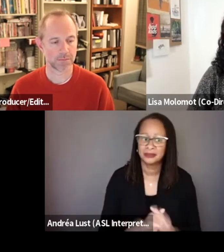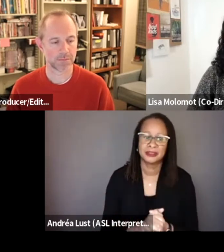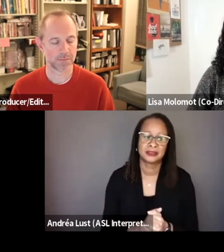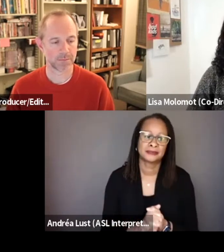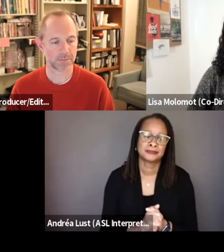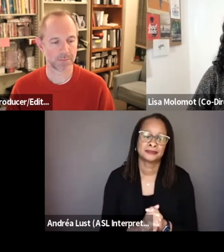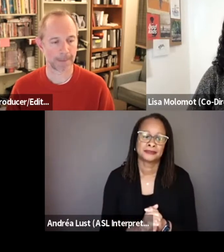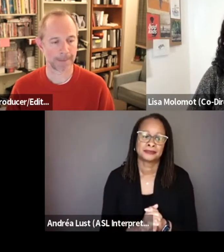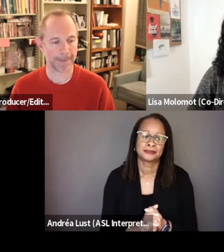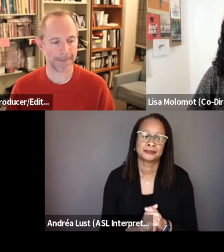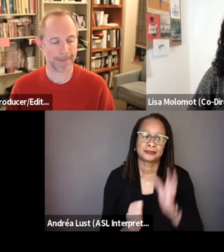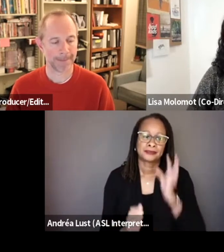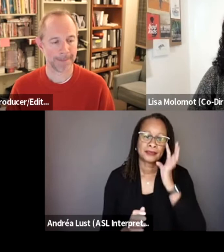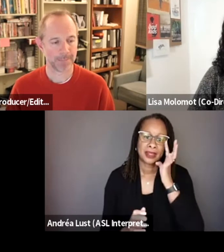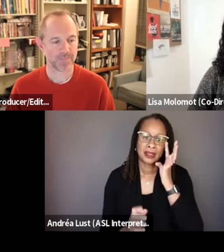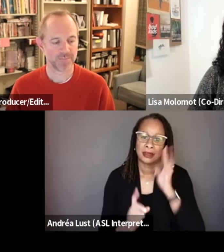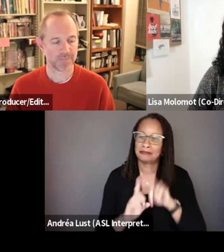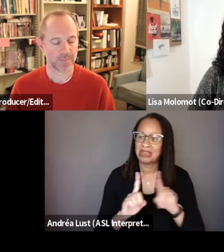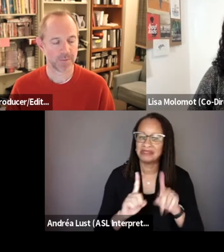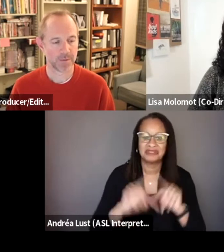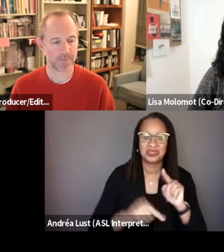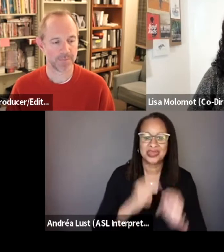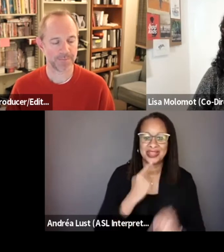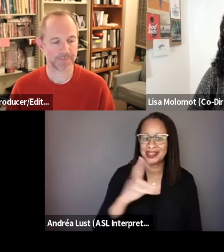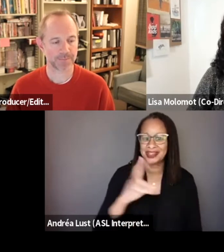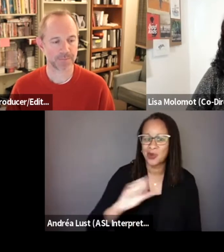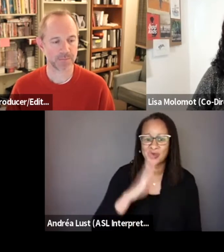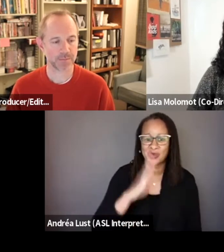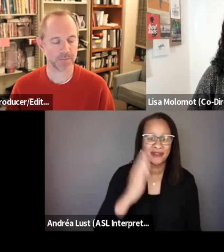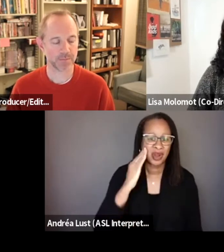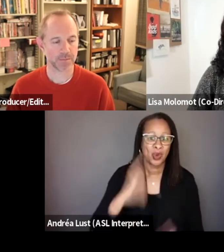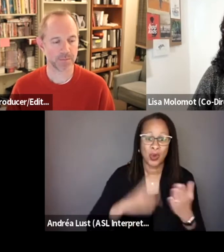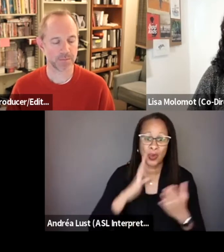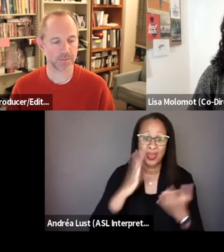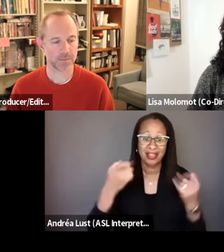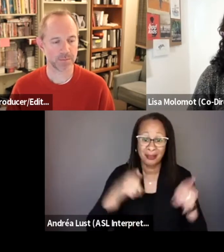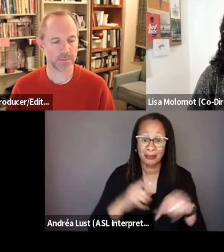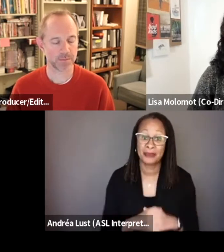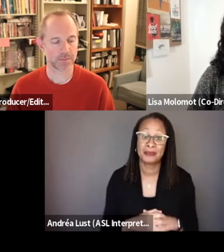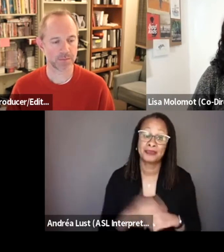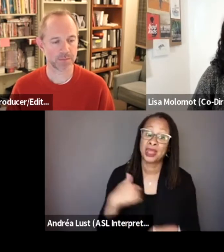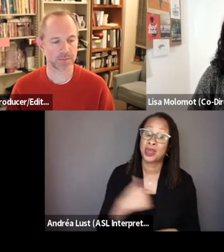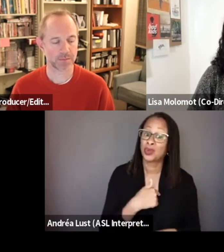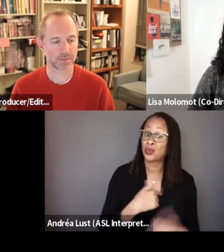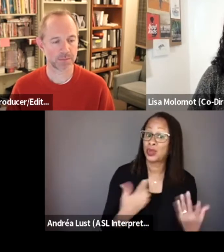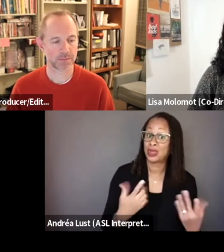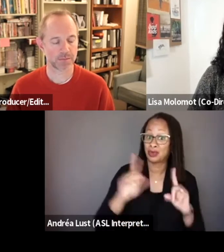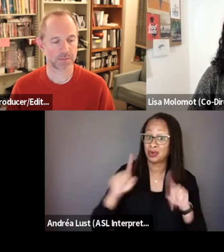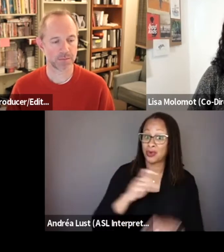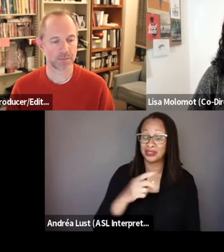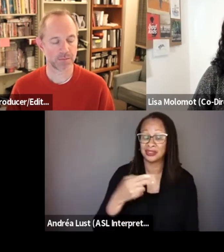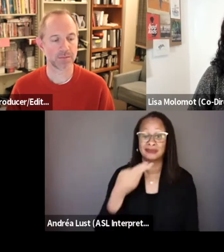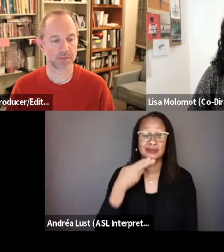But you can't say no. I mean, you never know what's gonna happen. So, we were gonna Houston anyway. I mean, it was not,